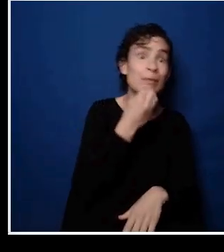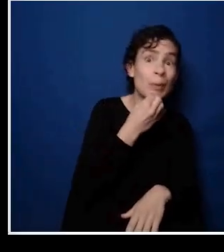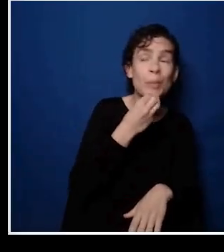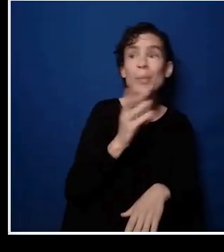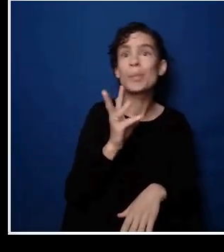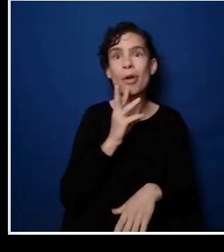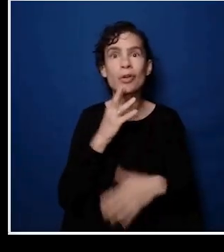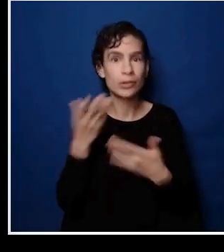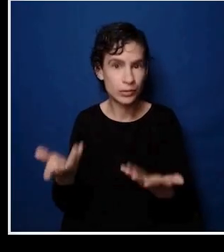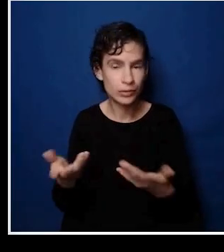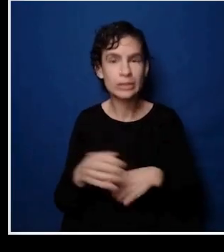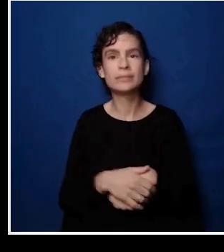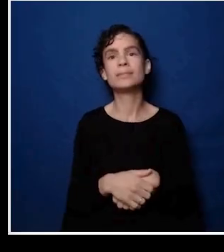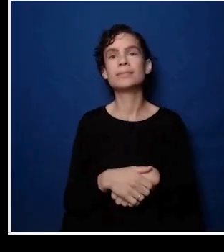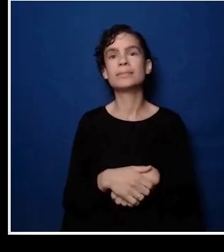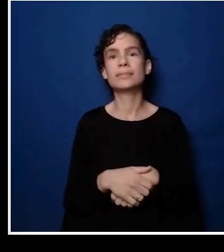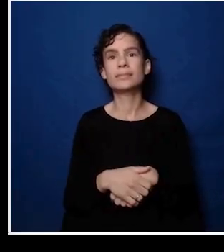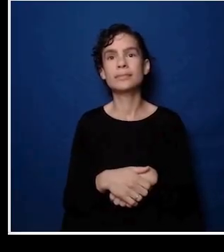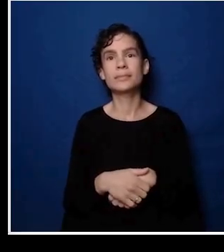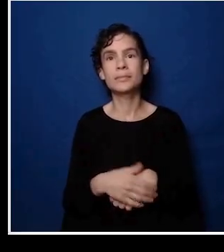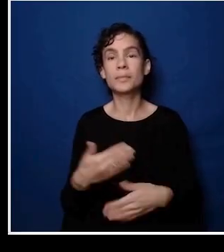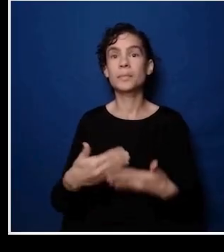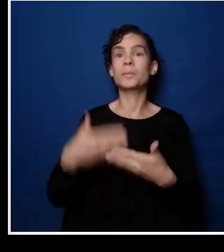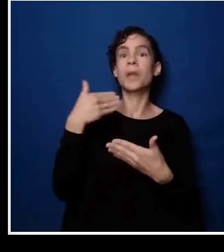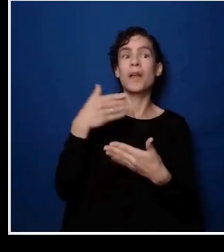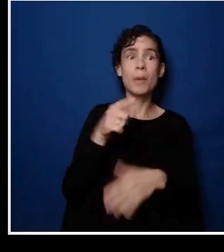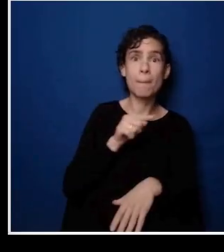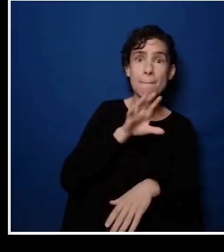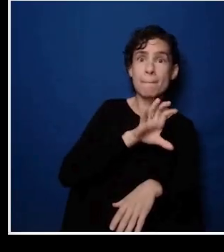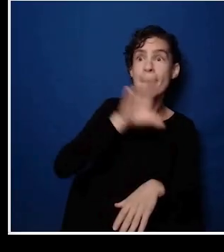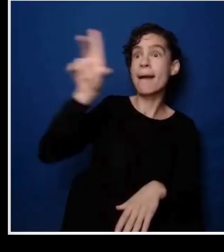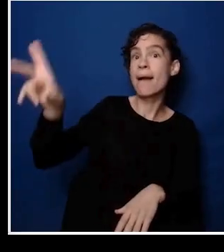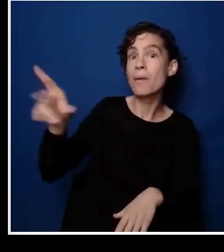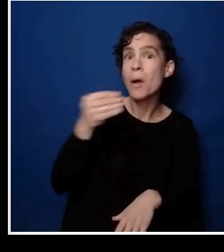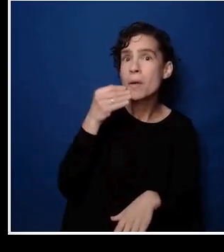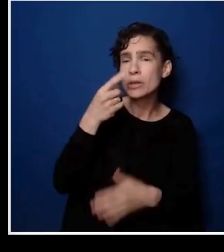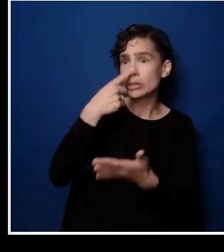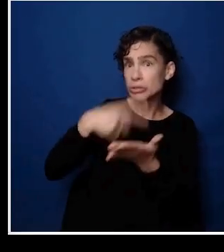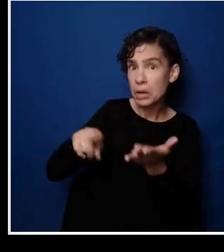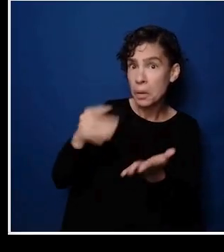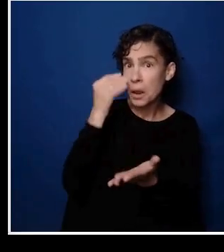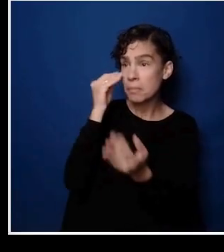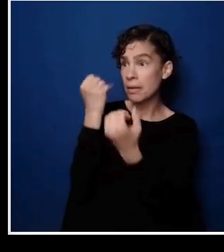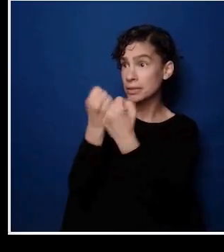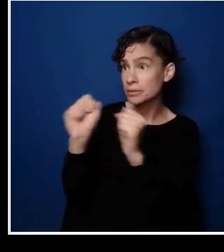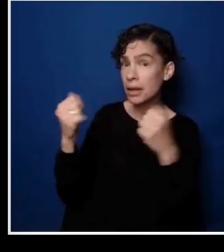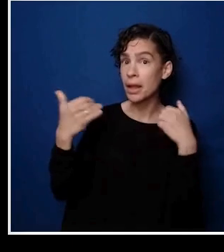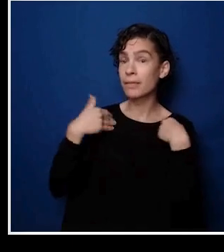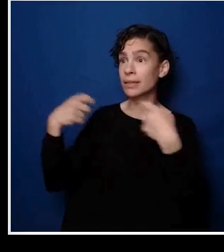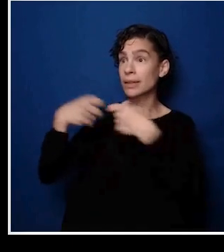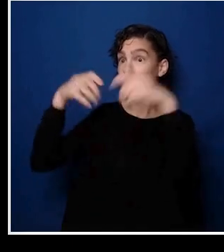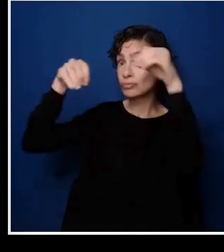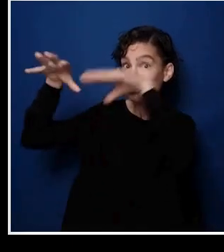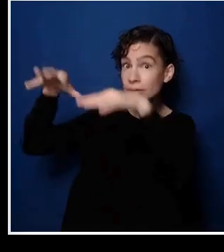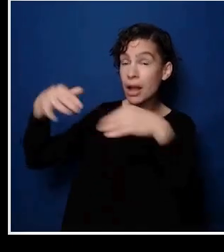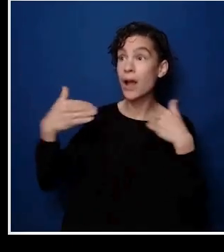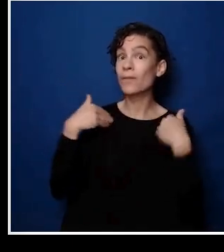Check to make sure it's safe to go home and that water and power are back on before returning. APPLY FOR BENEFITS